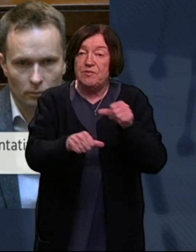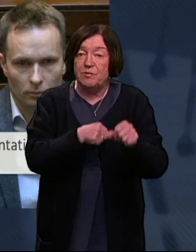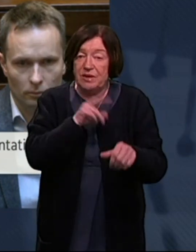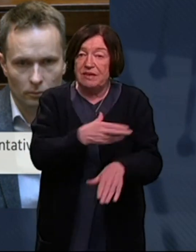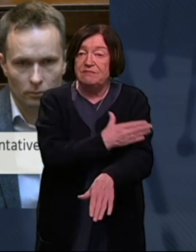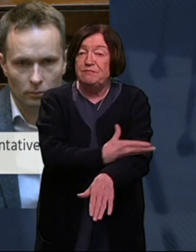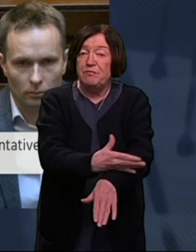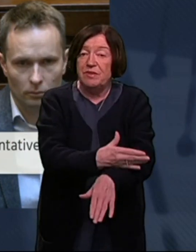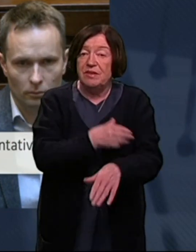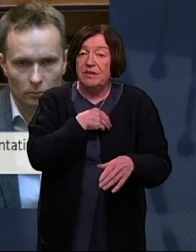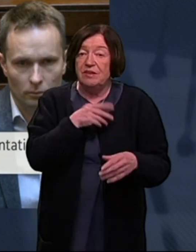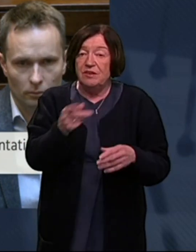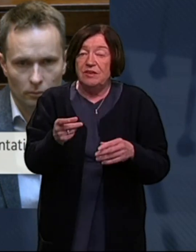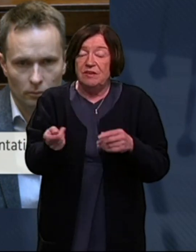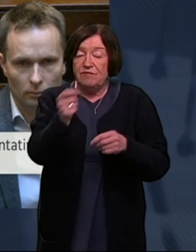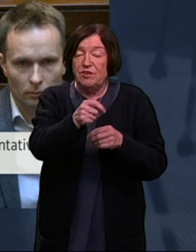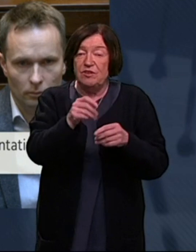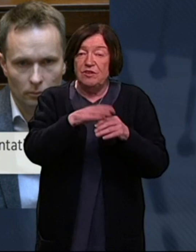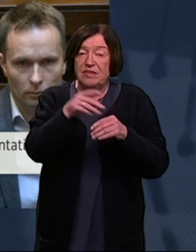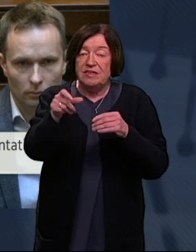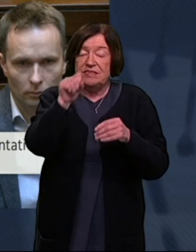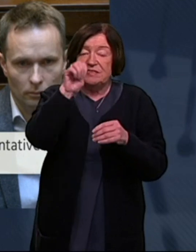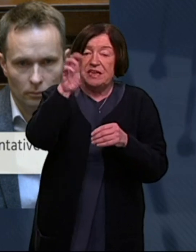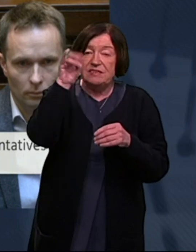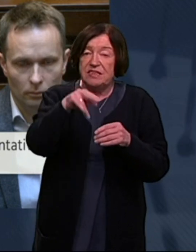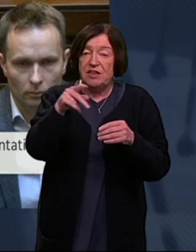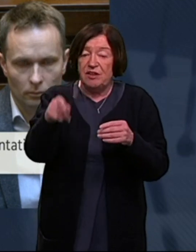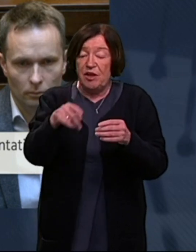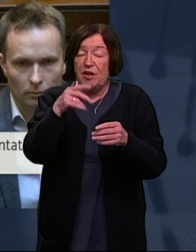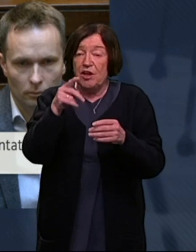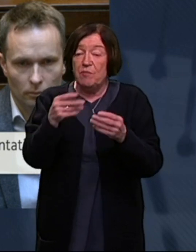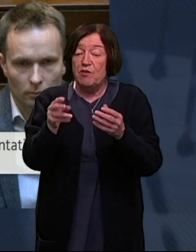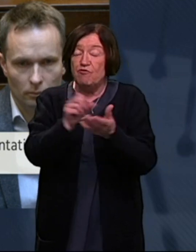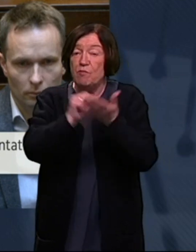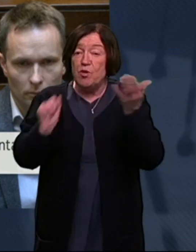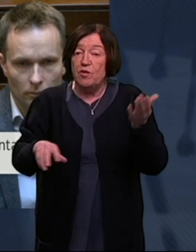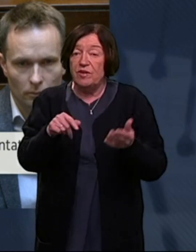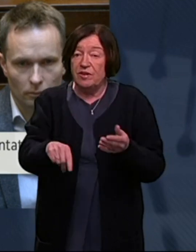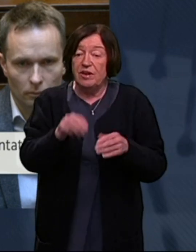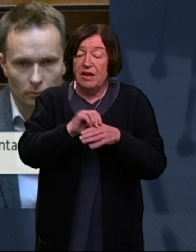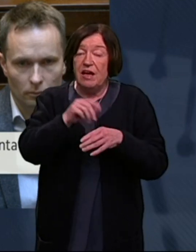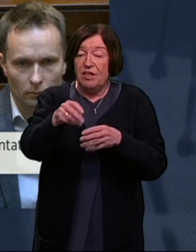We need to incentivise the use of sexed semen. VAT on that could be removed. The Social Democrats had that proposal in our alternative budget last year.